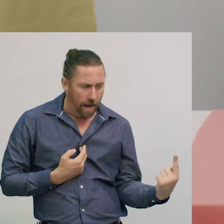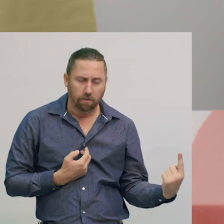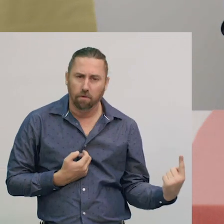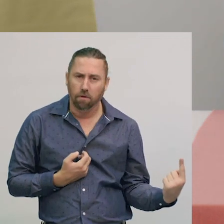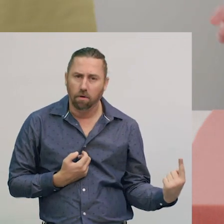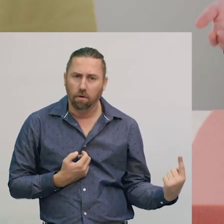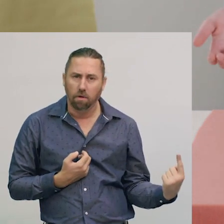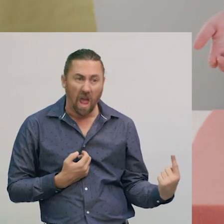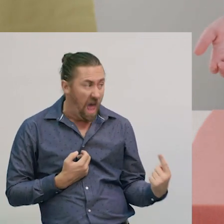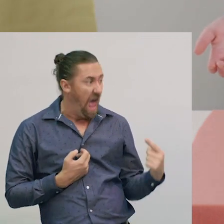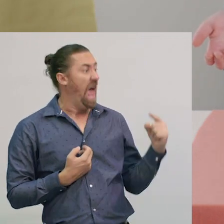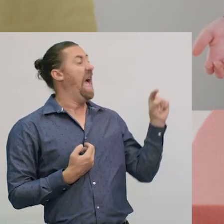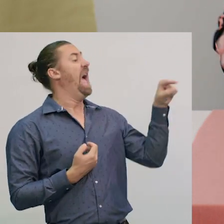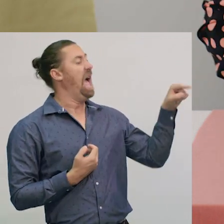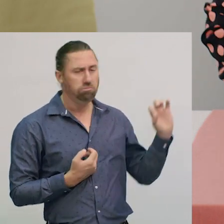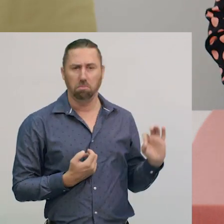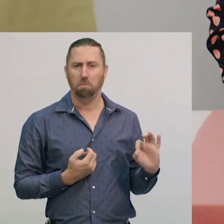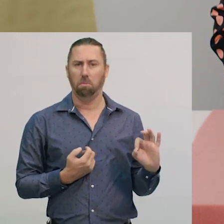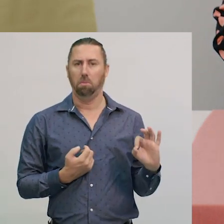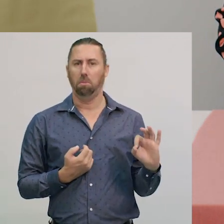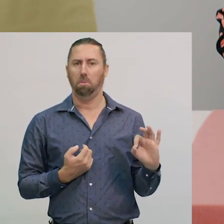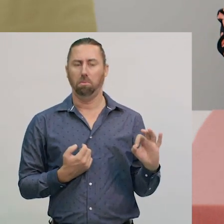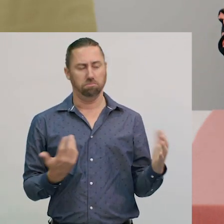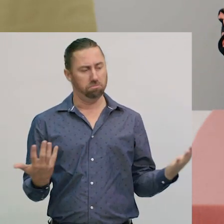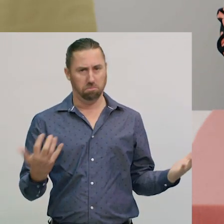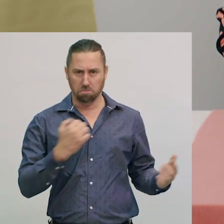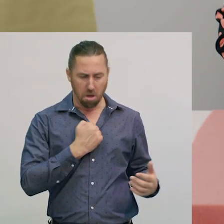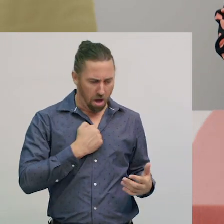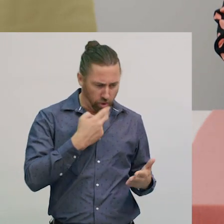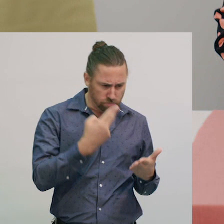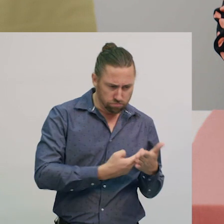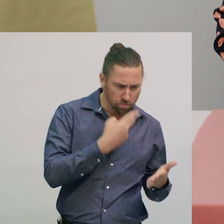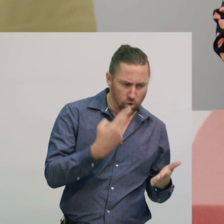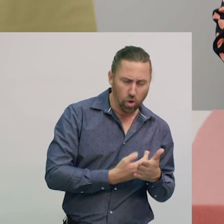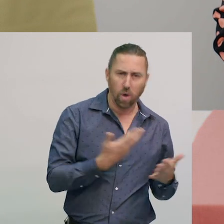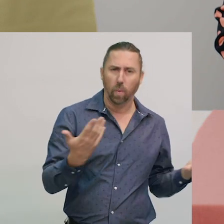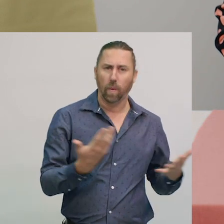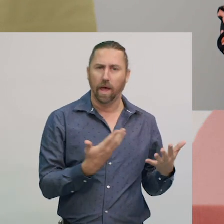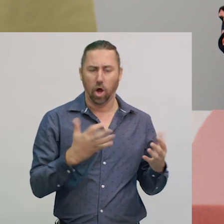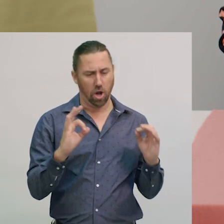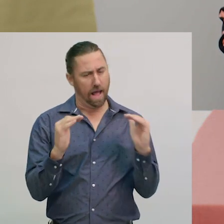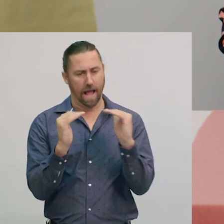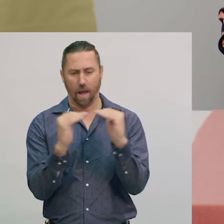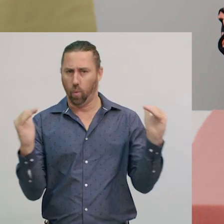and my place setting has none. There is not an equal share for each person.